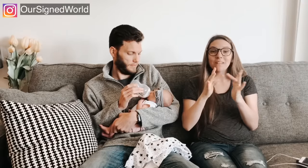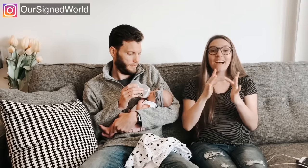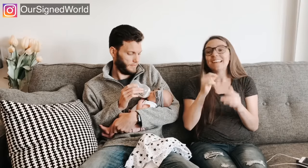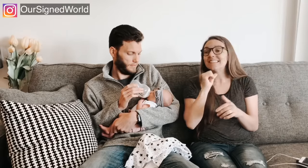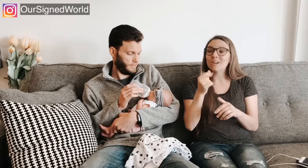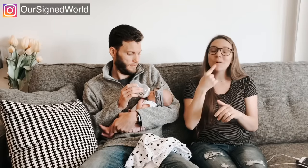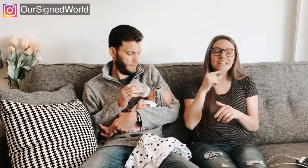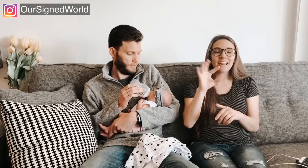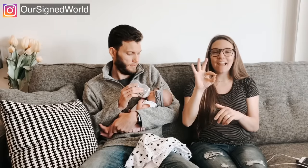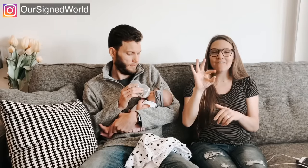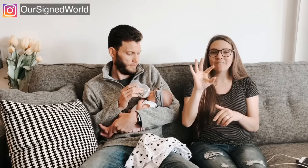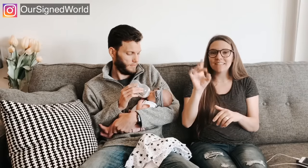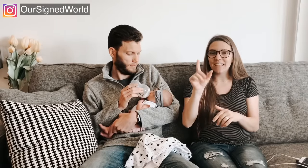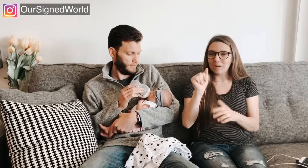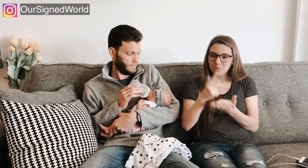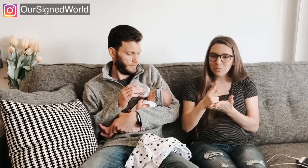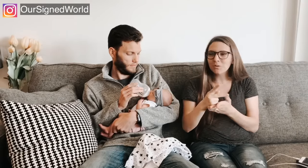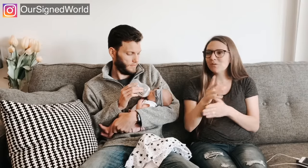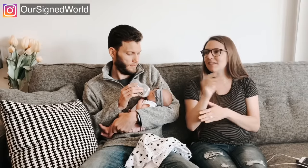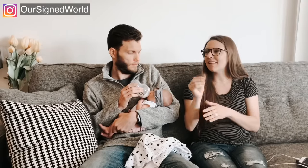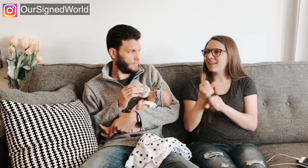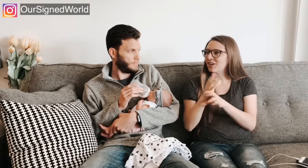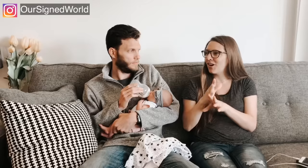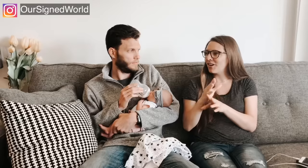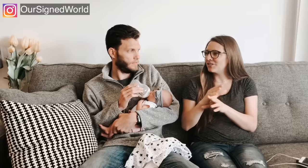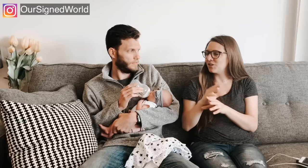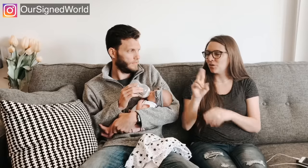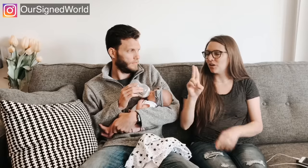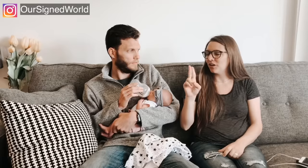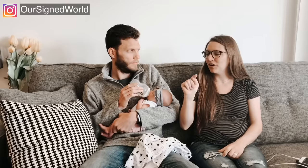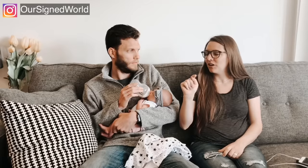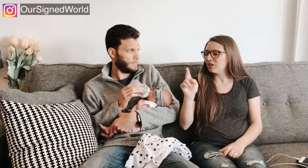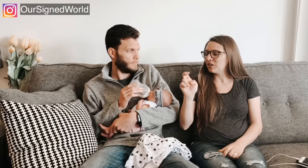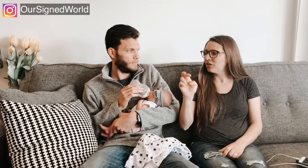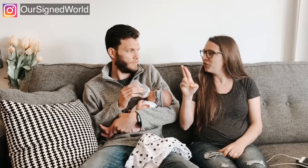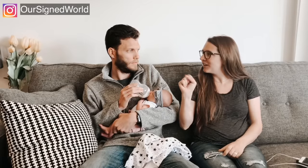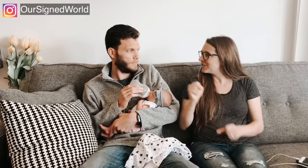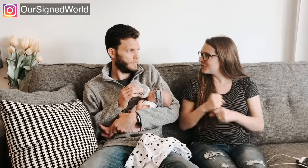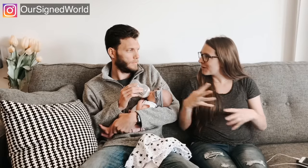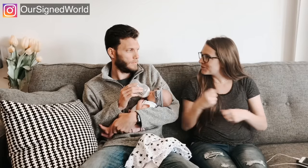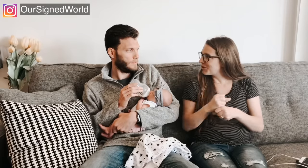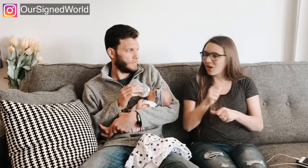I looked it up online and it said it wasn't FDA approved and that it can cause your uterus to rupture and all these